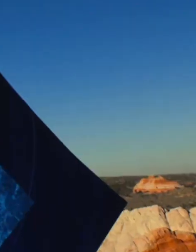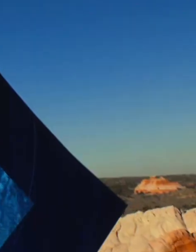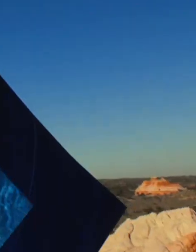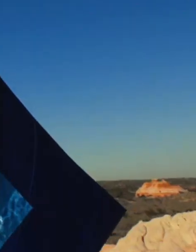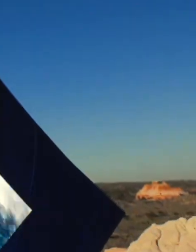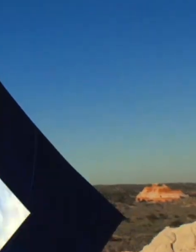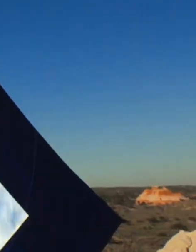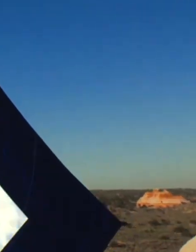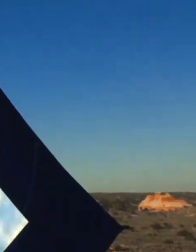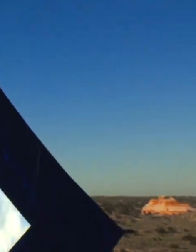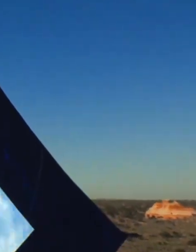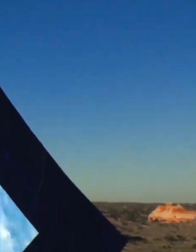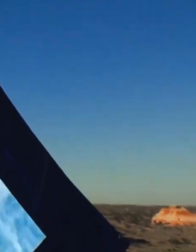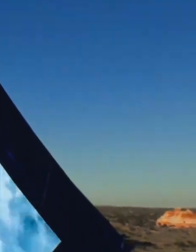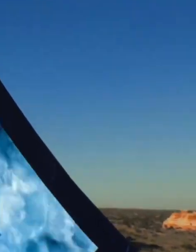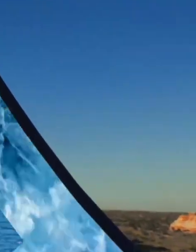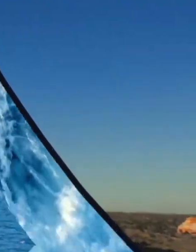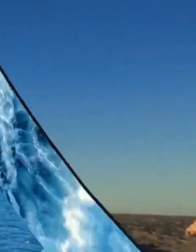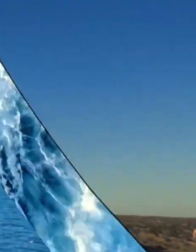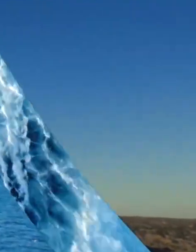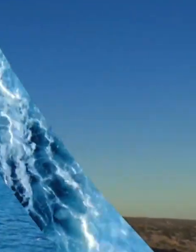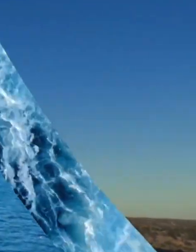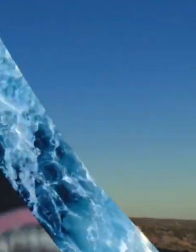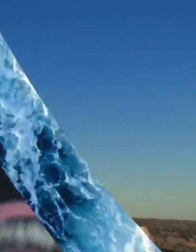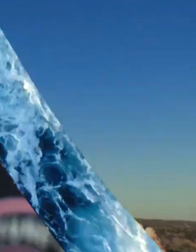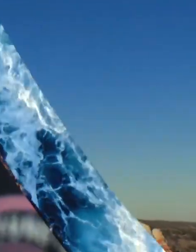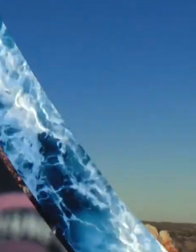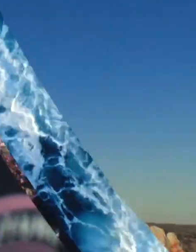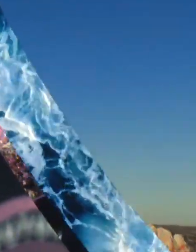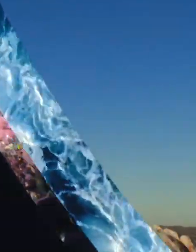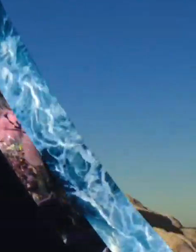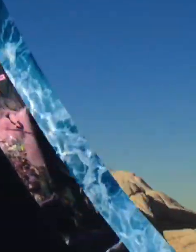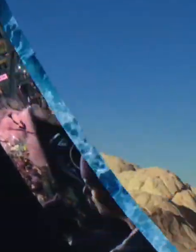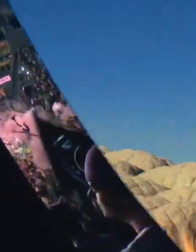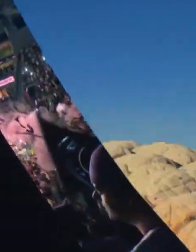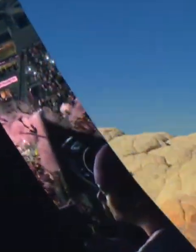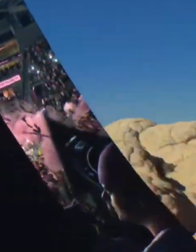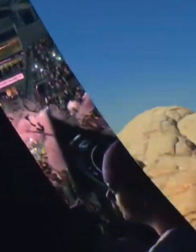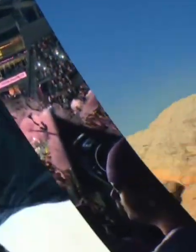Now it's time to discover where your ambition can take you.